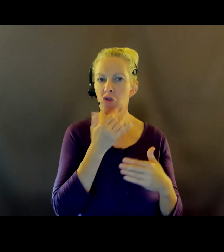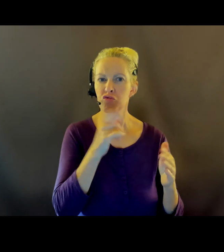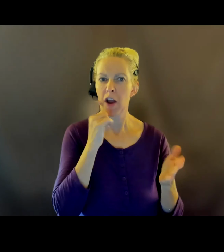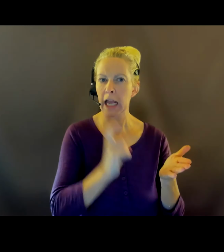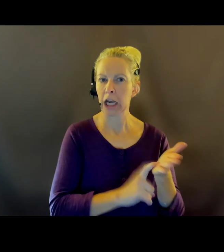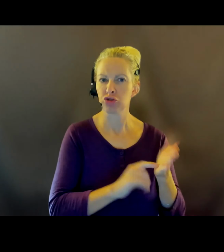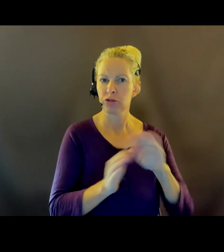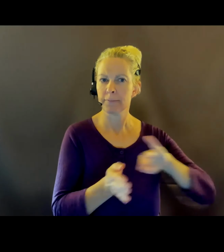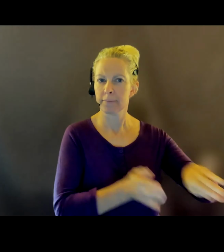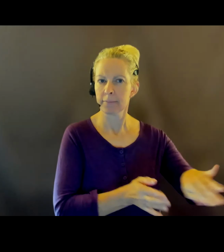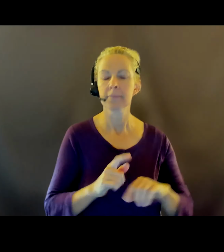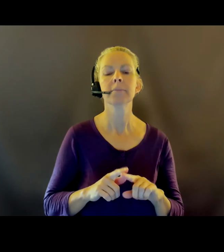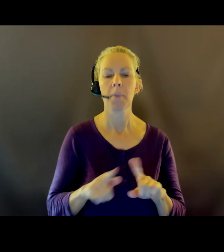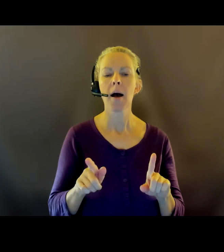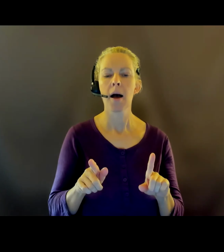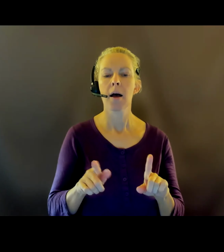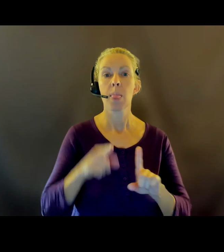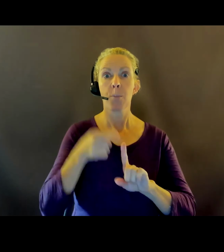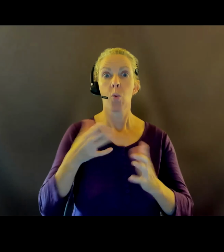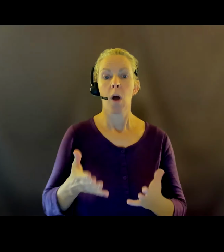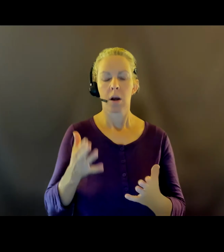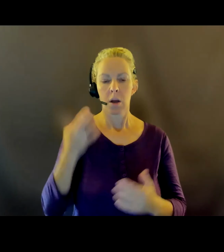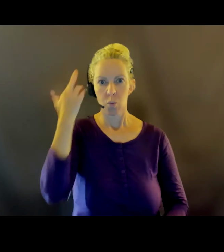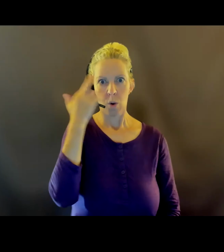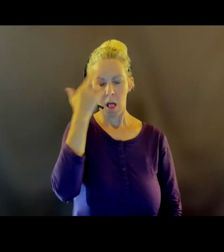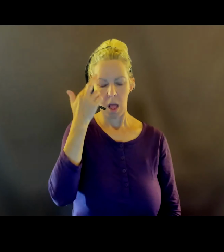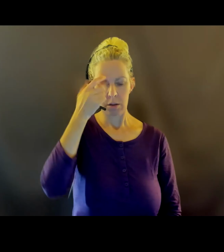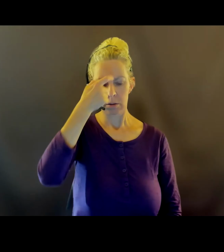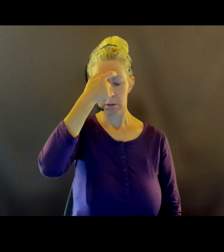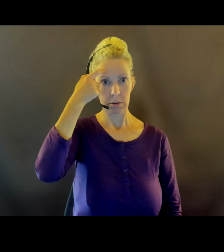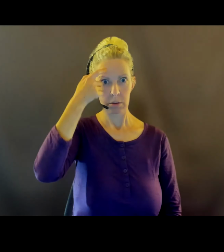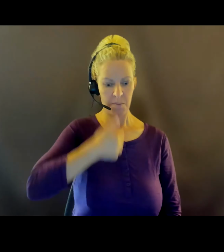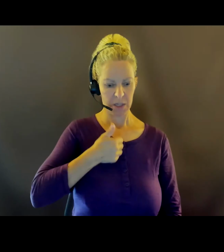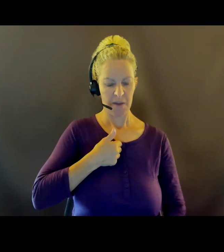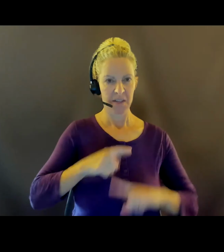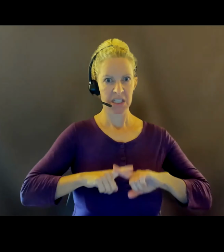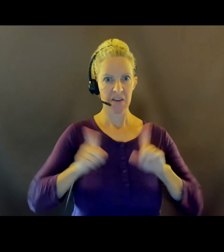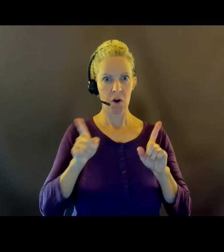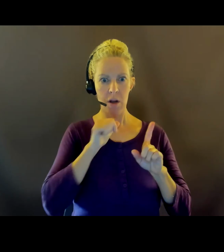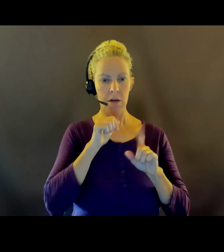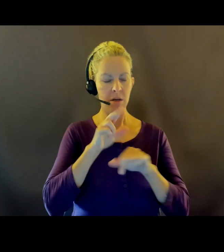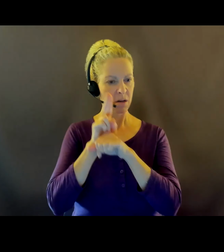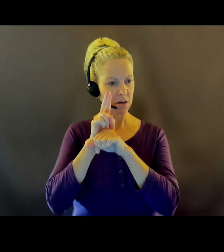was something about you that was different, off, weird, unconventional? Not normal?